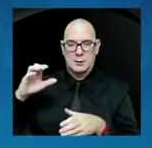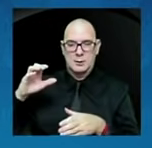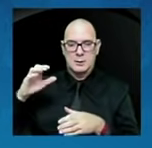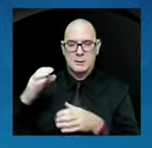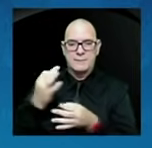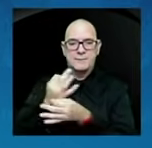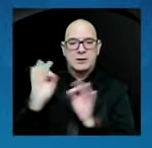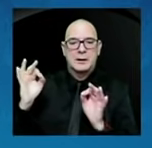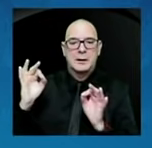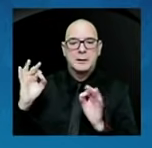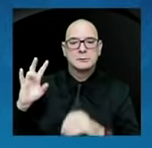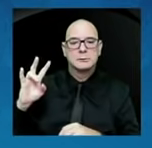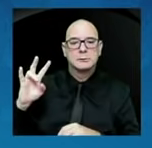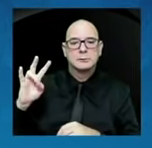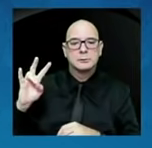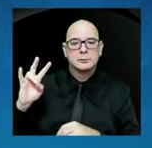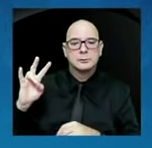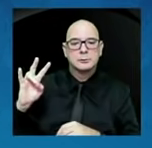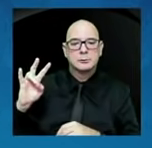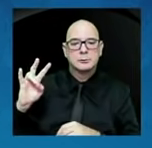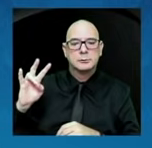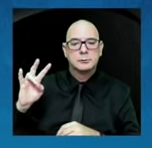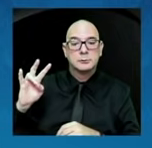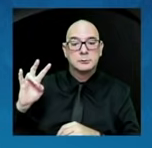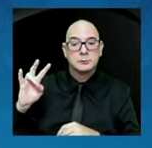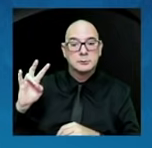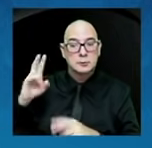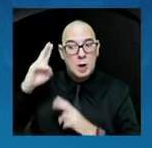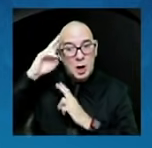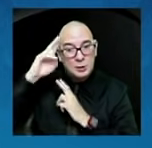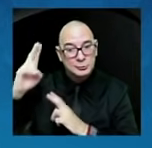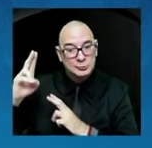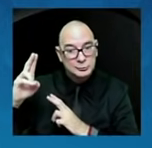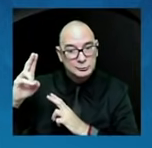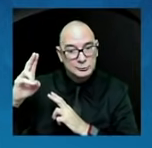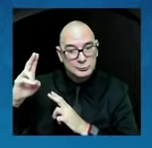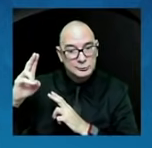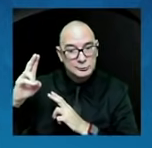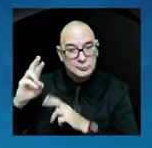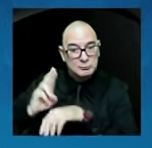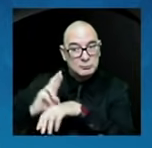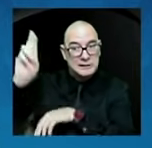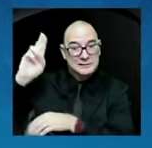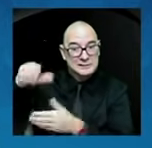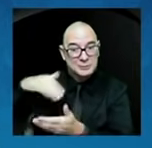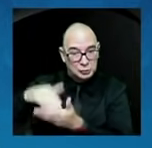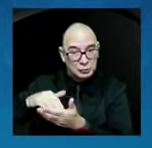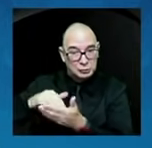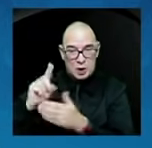SPACE CZOREDLE THE FREEDOM 7 TO